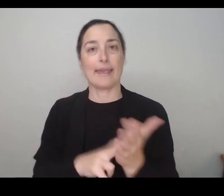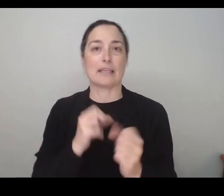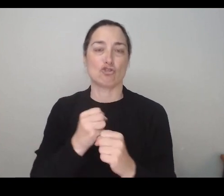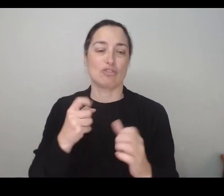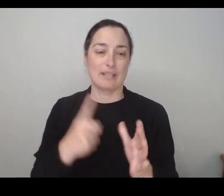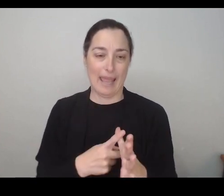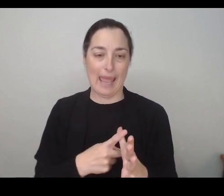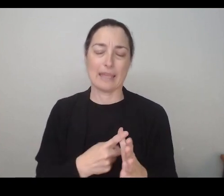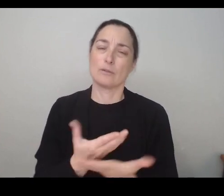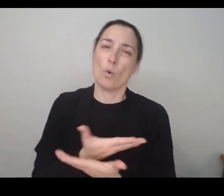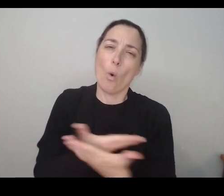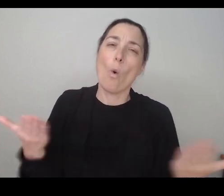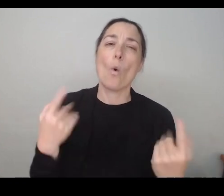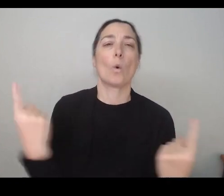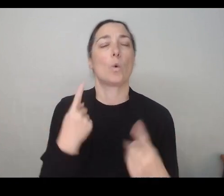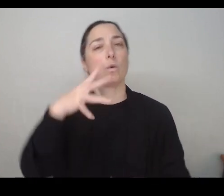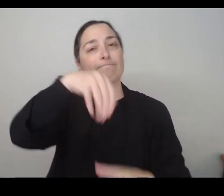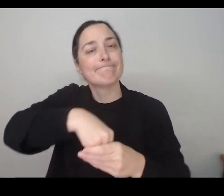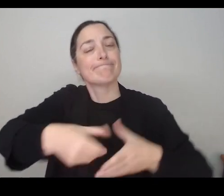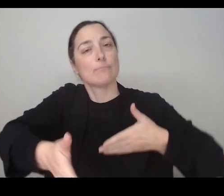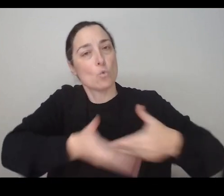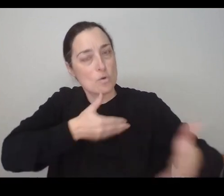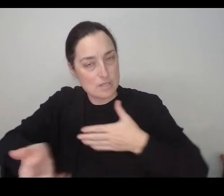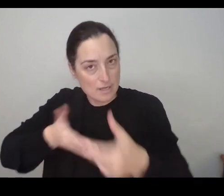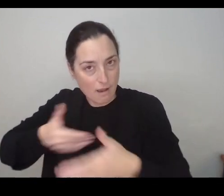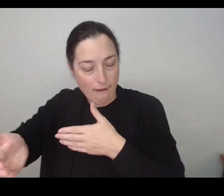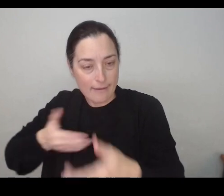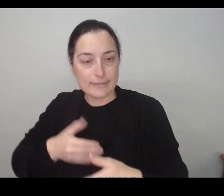who organise this exhibition to give an opportunity